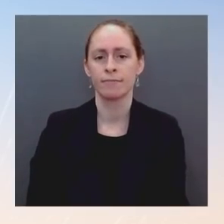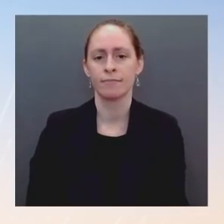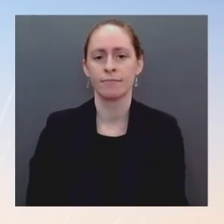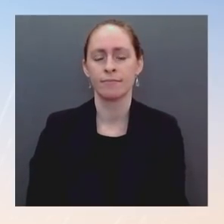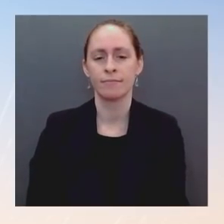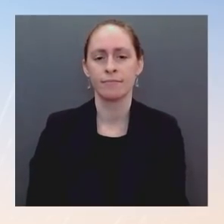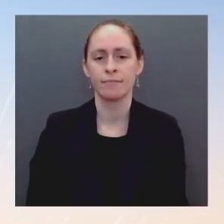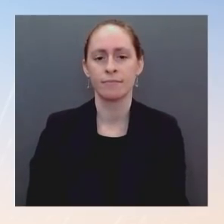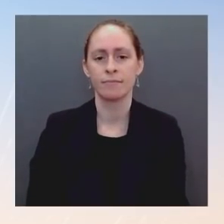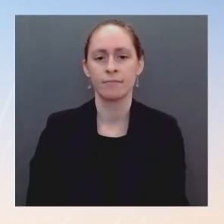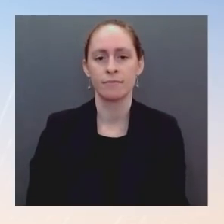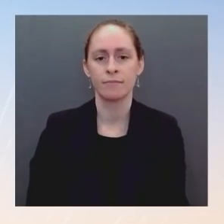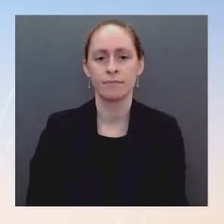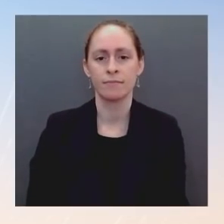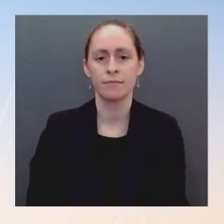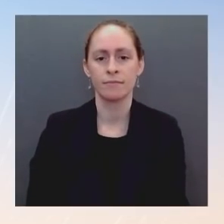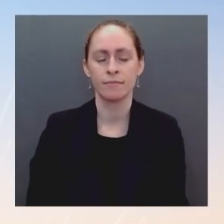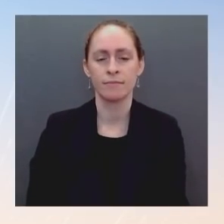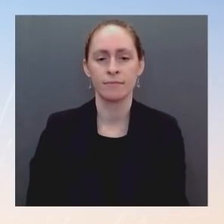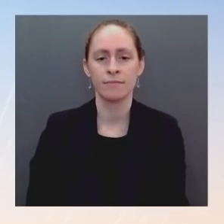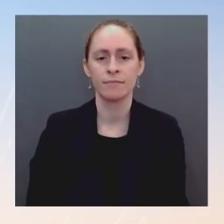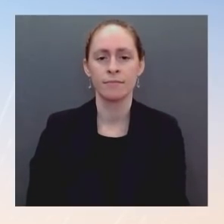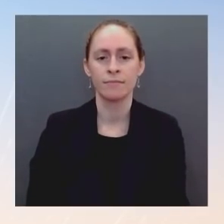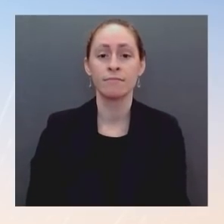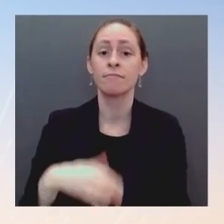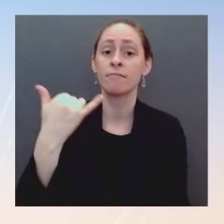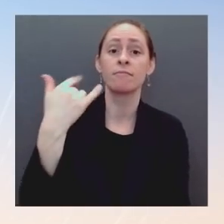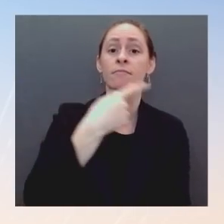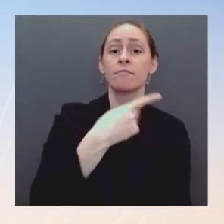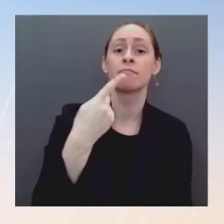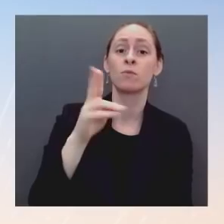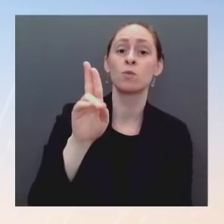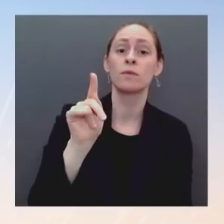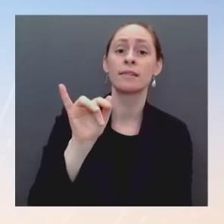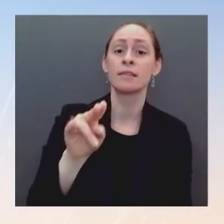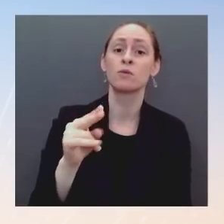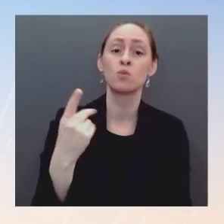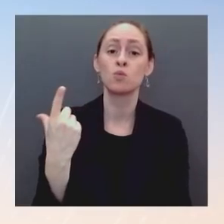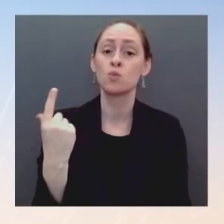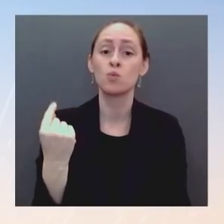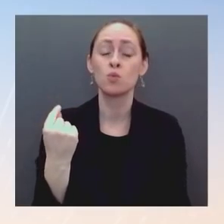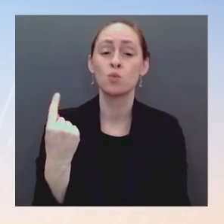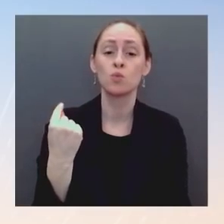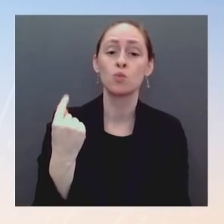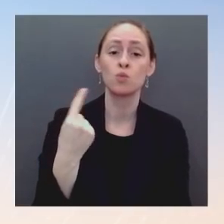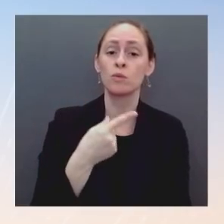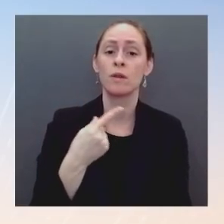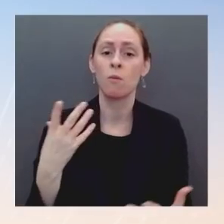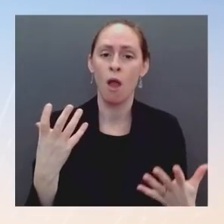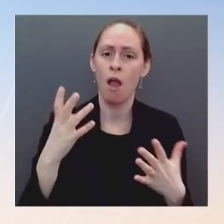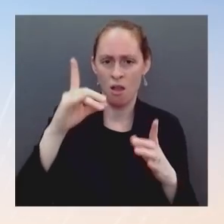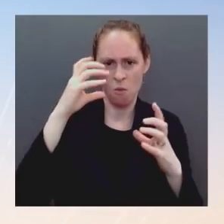He wants to divide NATO. The opposite is happening: There's been more than 200 engagements with NATO countries.